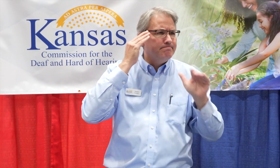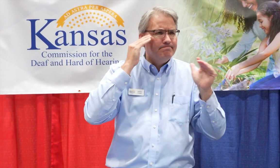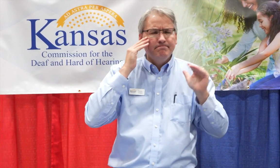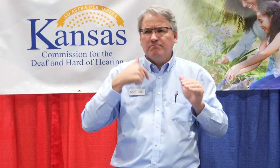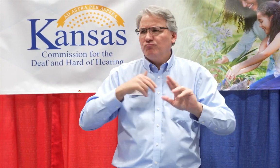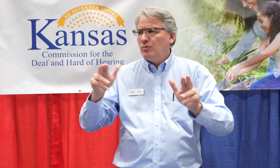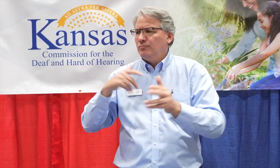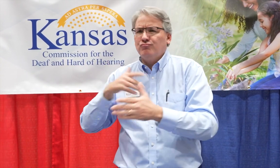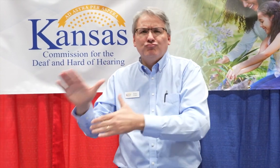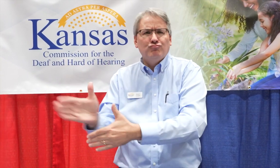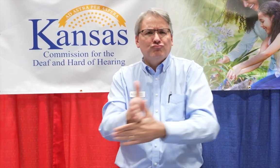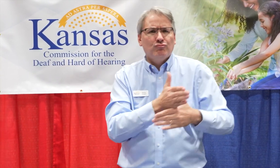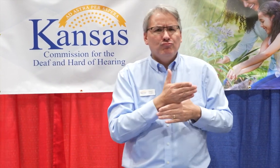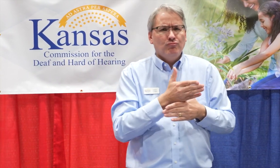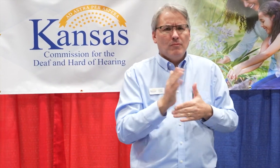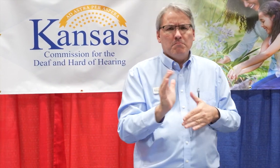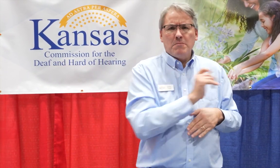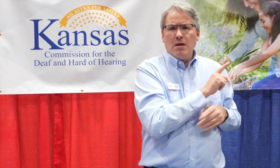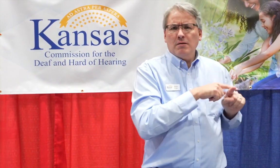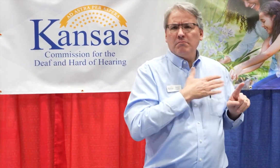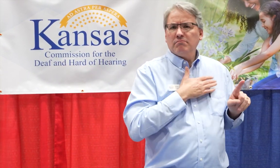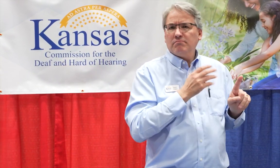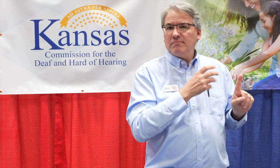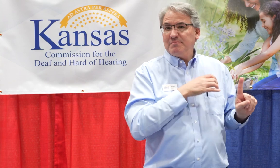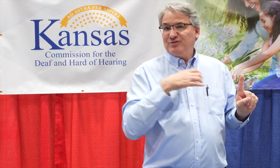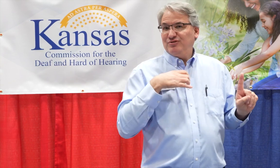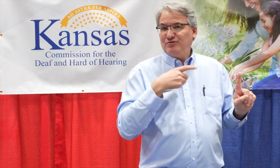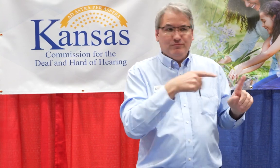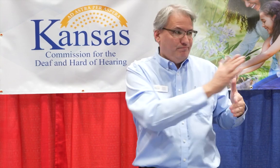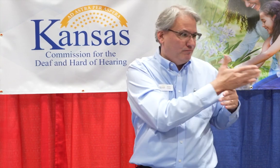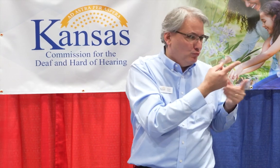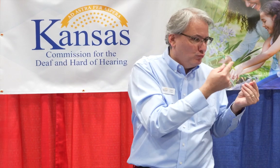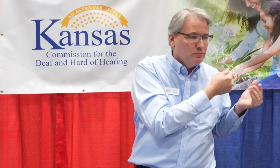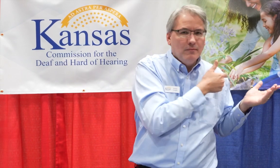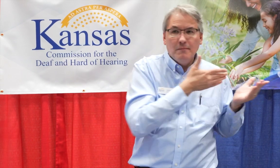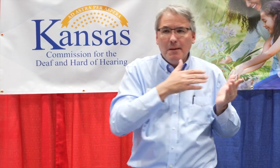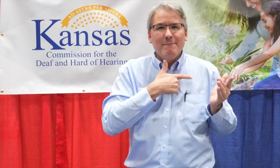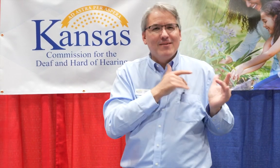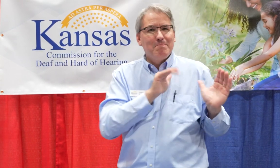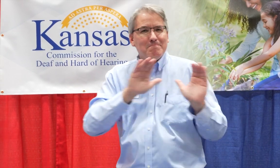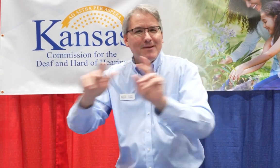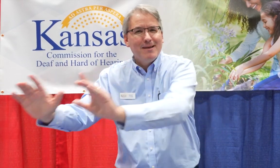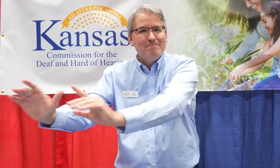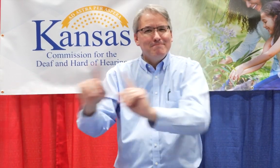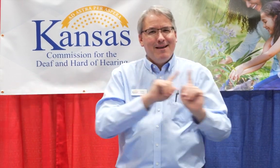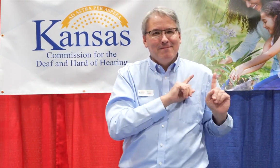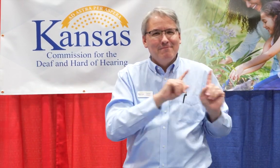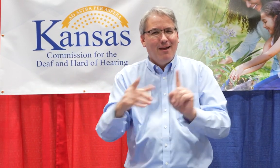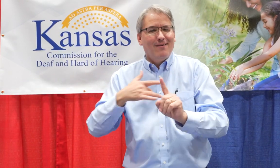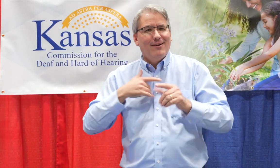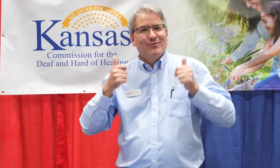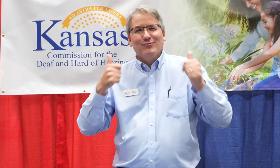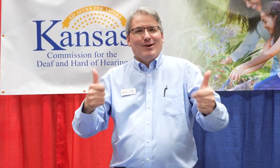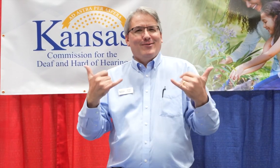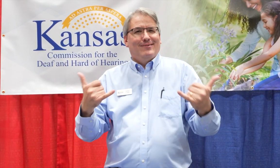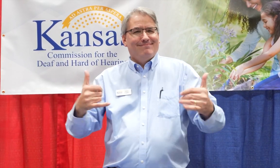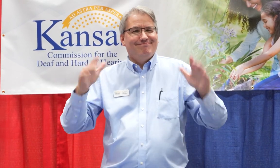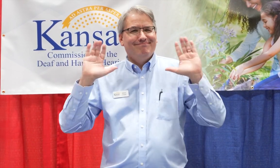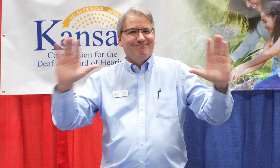I get in the know, and then I can share it all to my commission, and then give back. Back and forth. It feels great today!